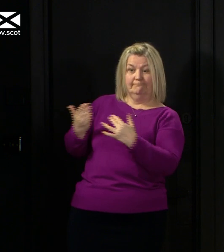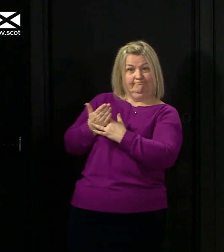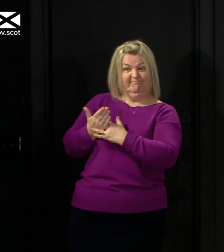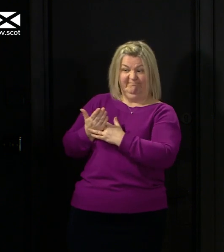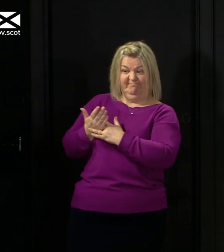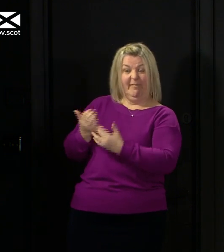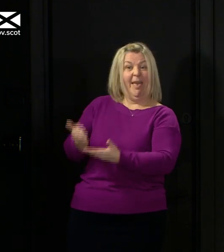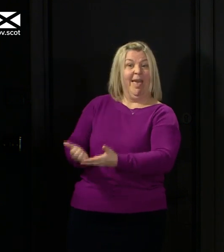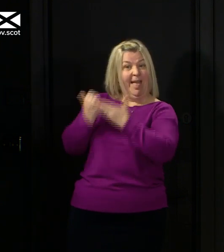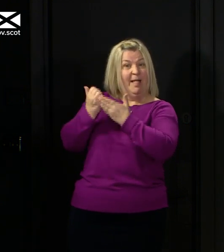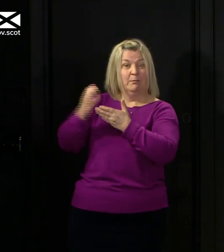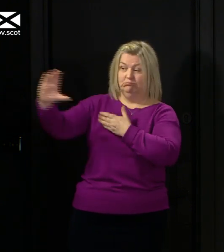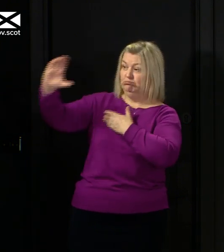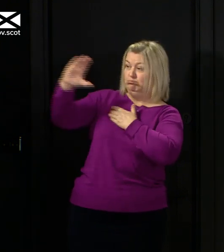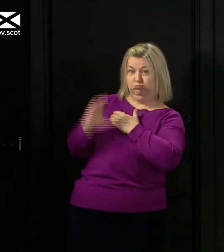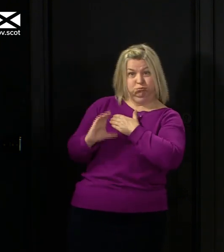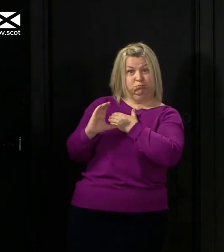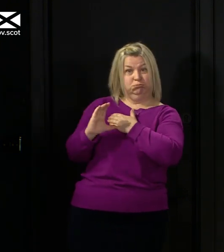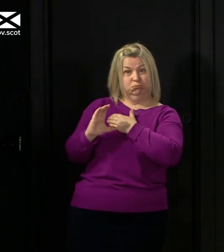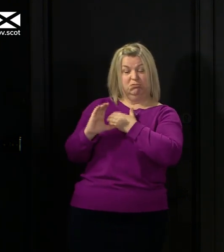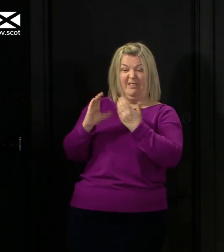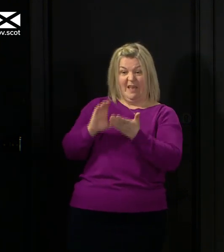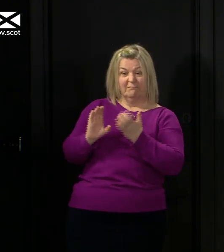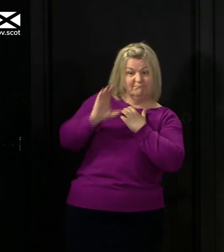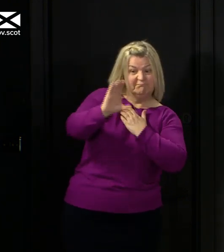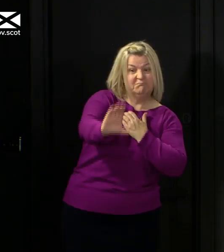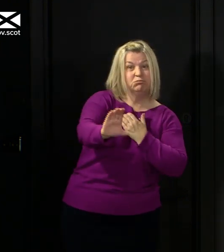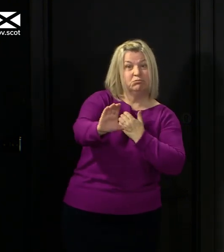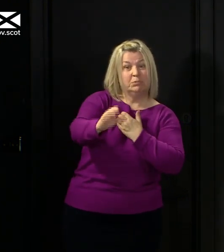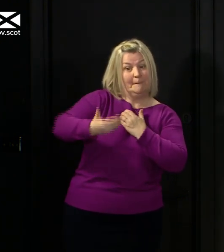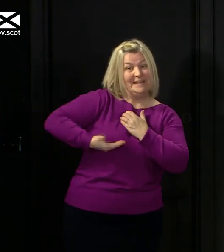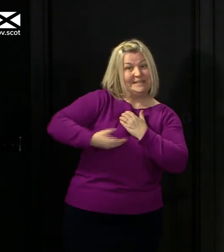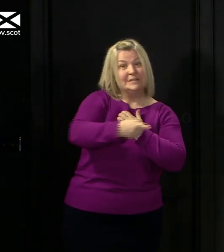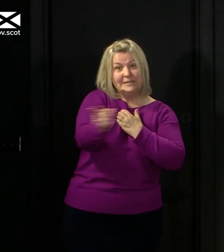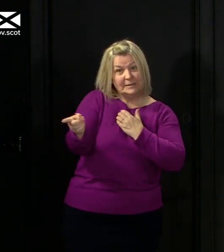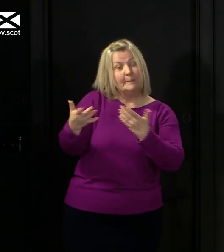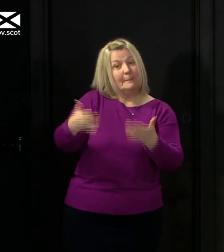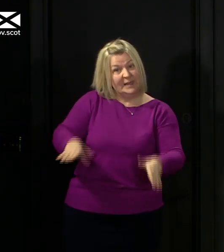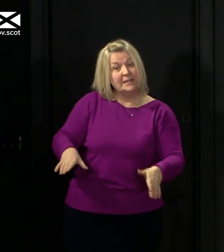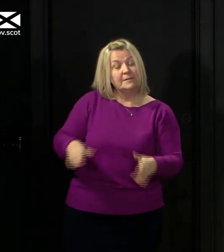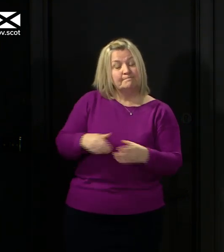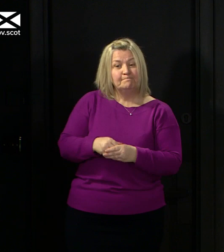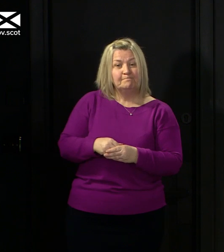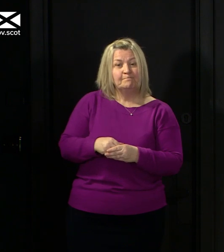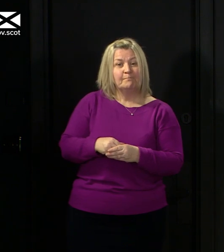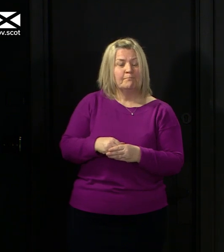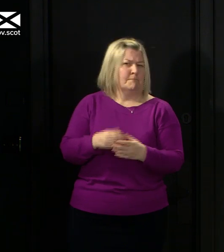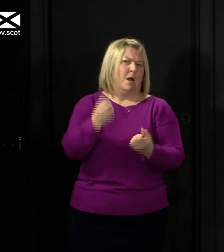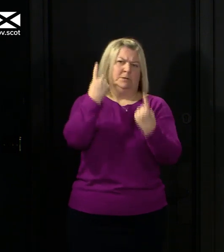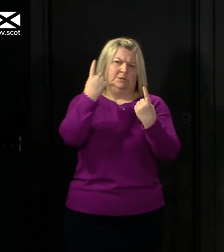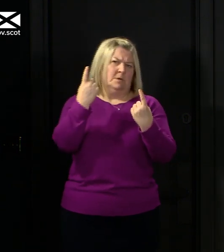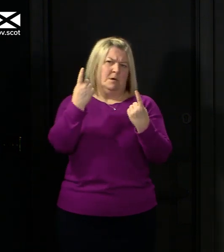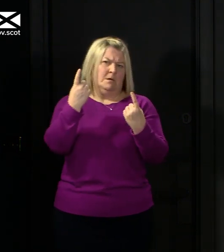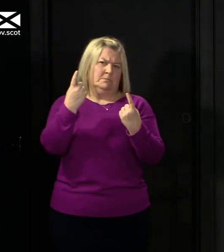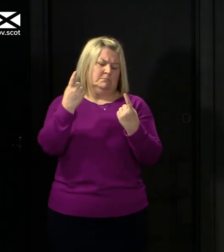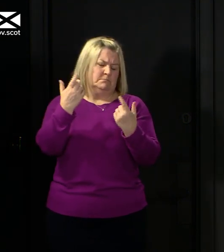Government which we have passed on to businesses in full. But we, I understand absolutely the